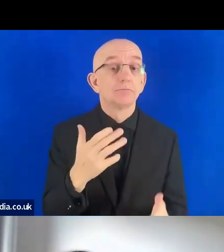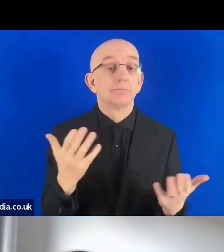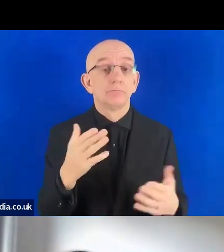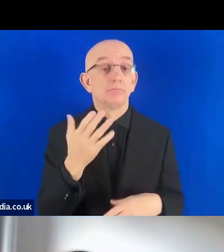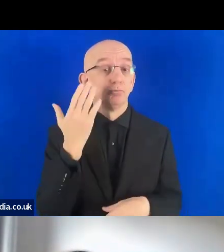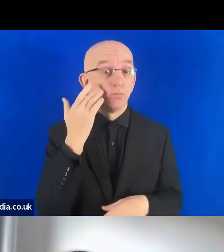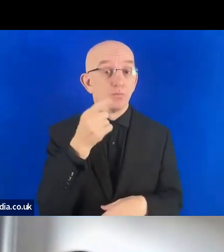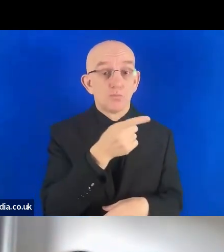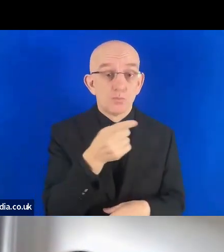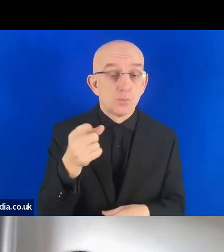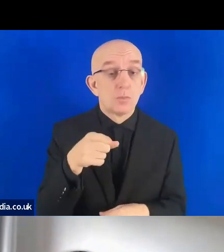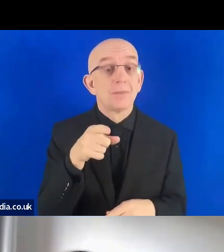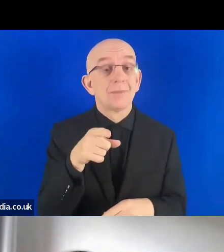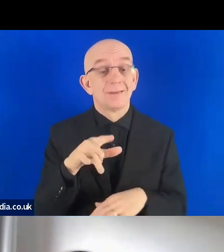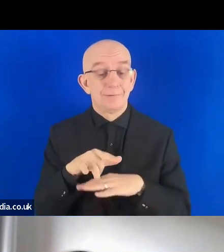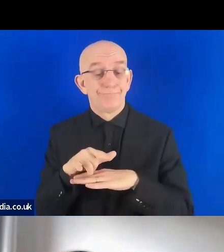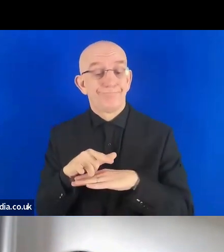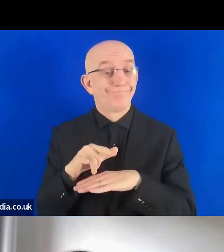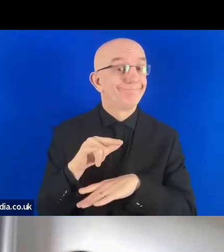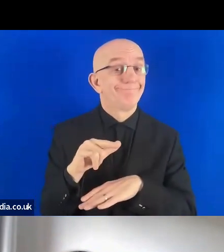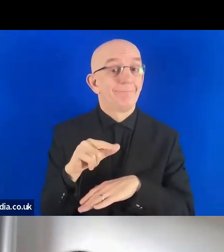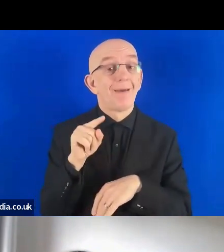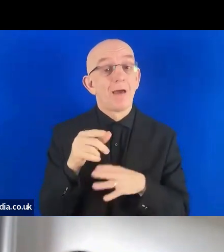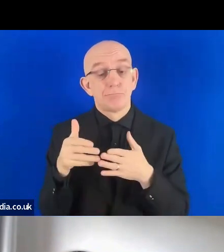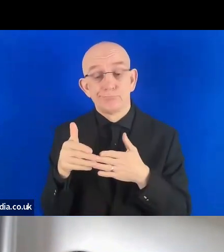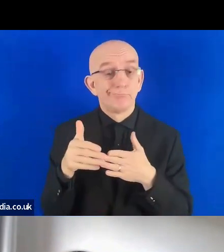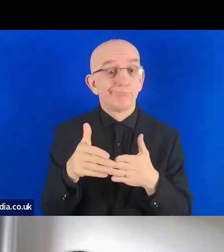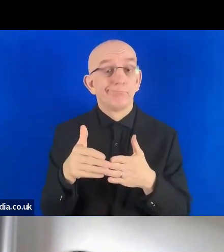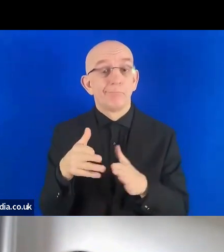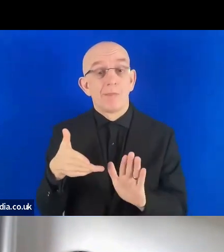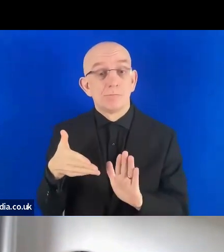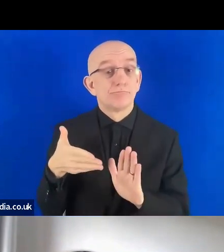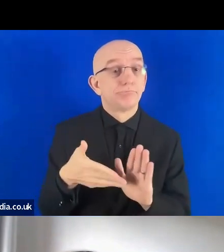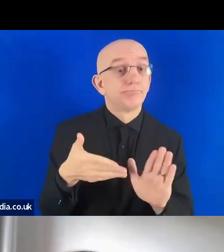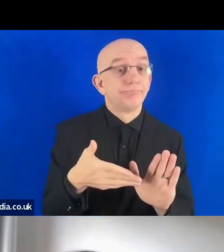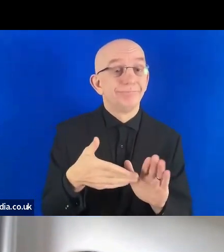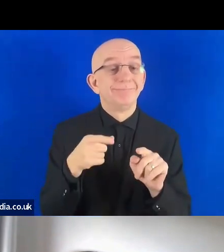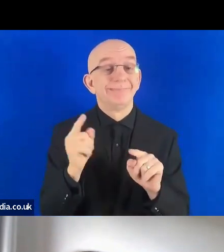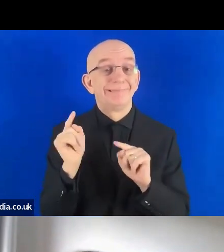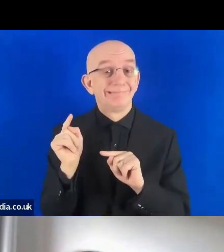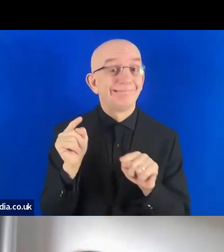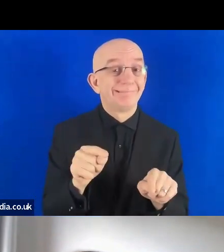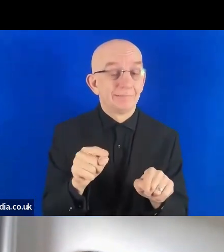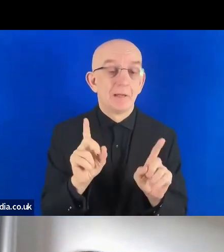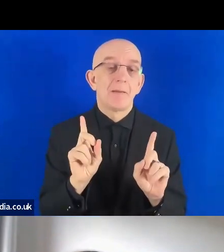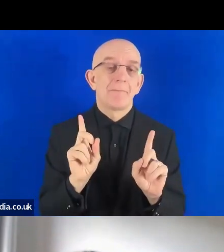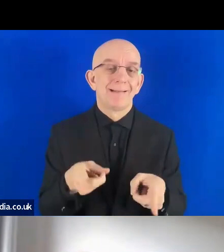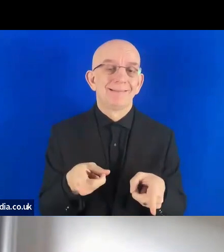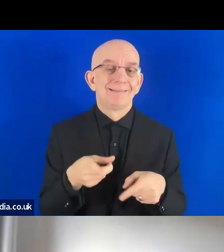because obviously, those of us who have traveled have been in very many different situations. And so we would, we wouldn't